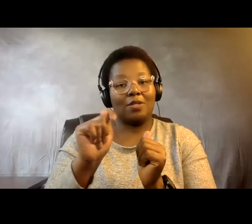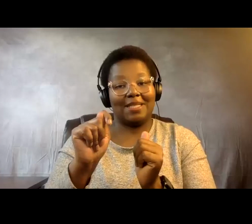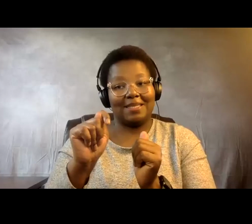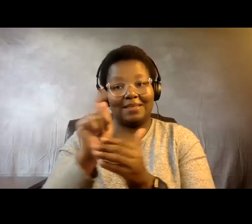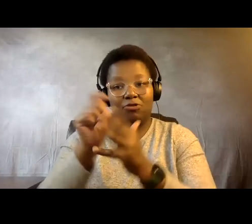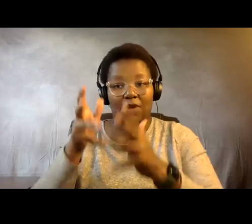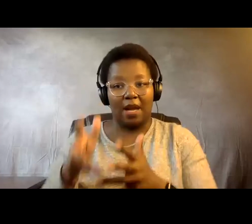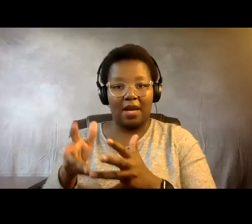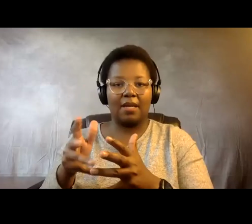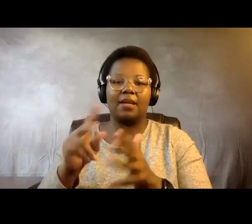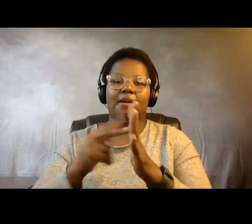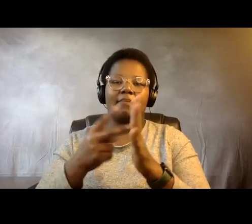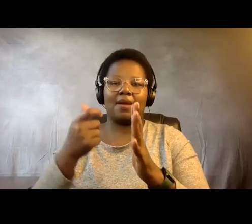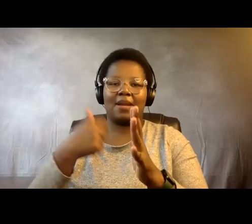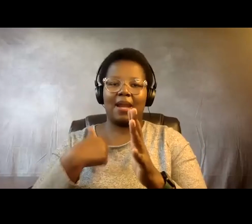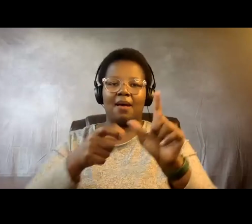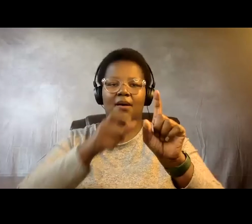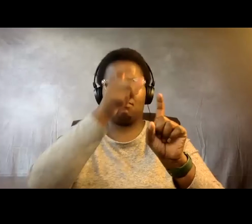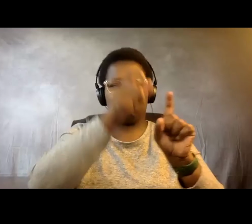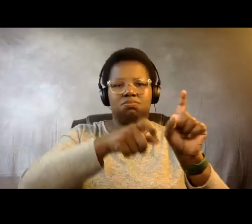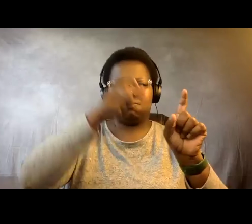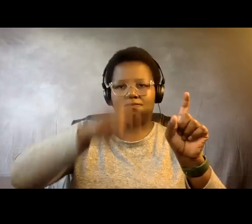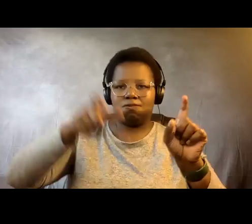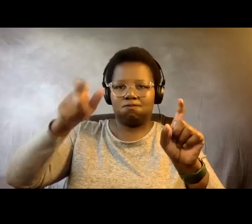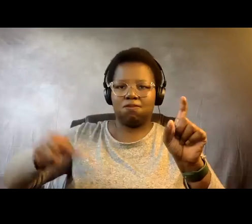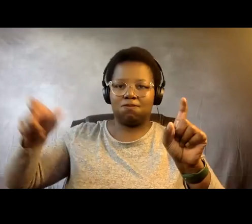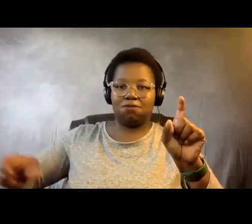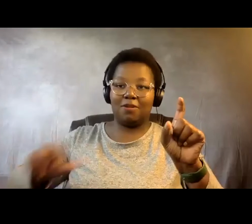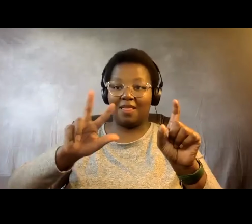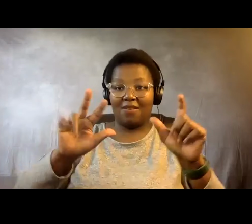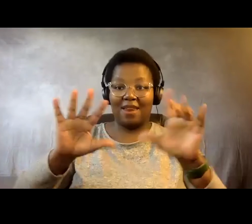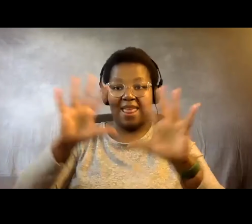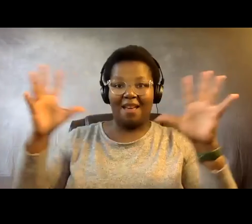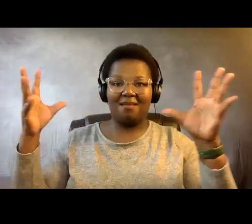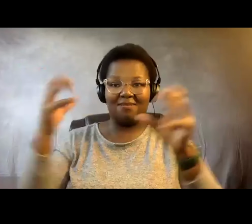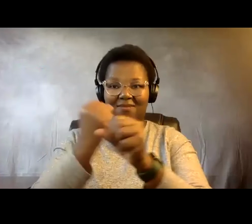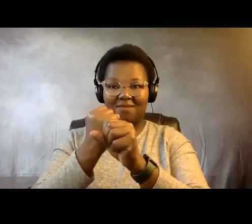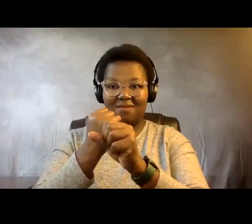quadrant matrix where I put everything I just talked to you about in this conference in a